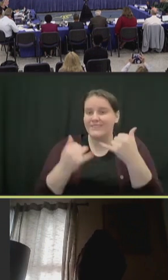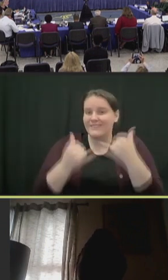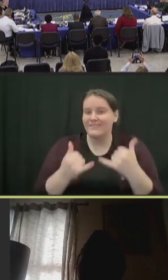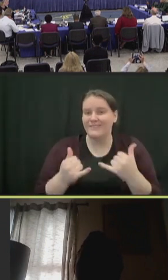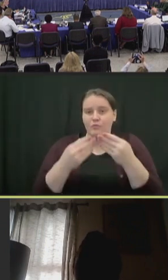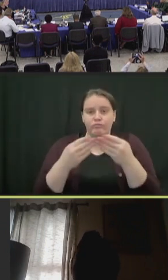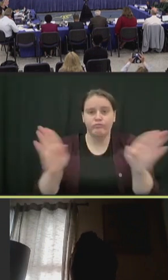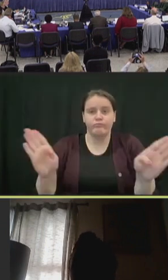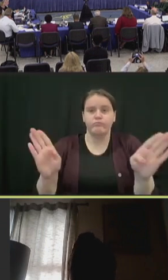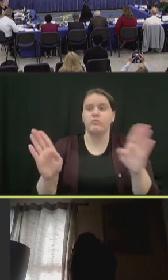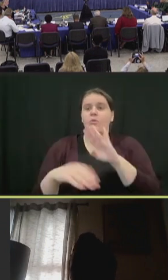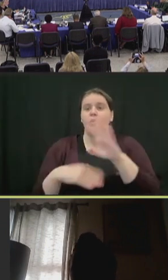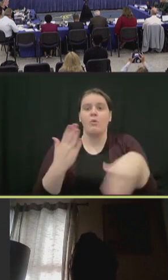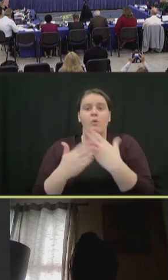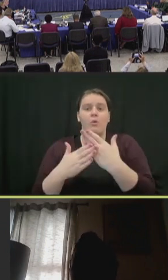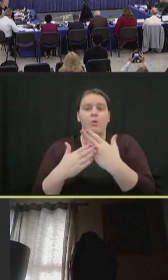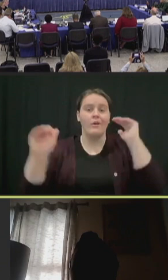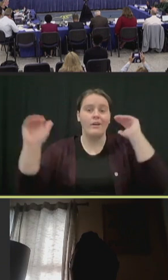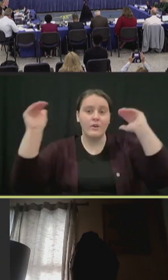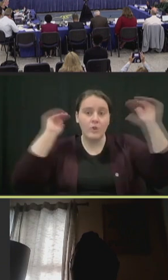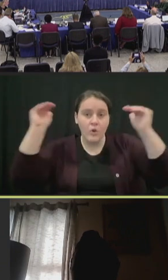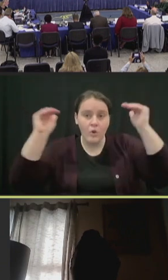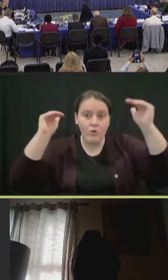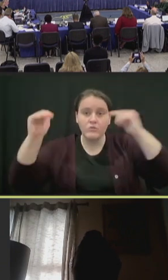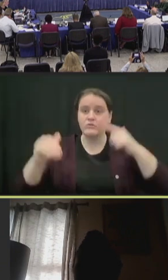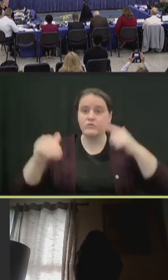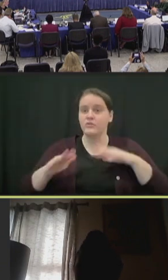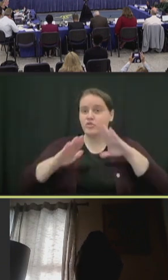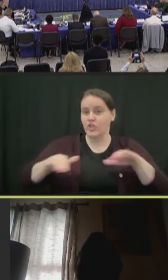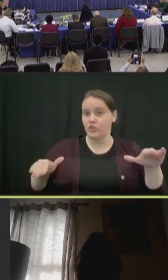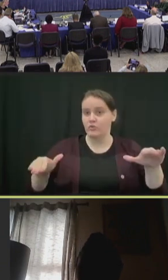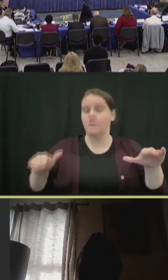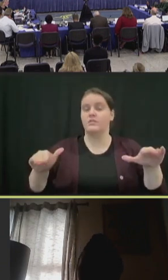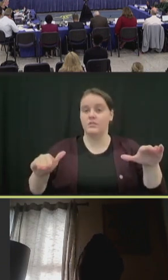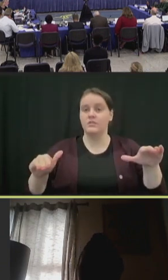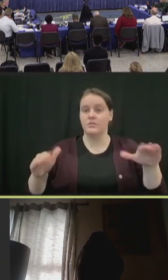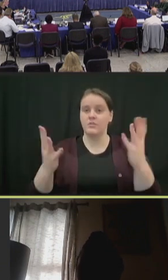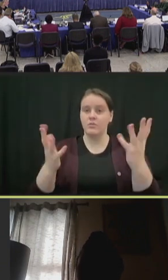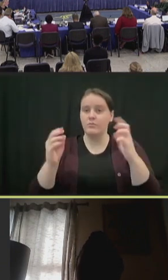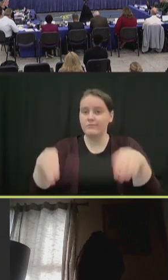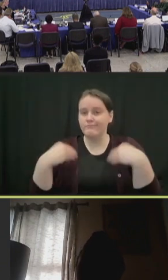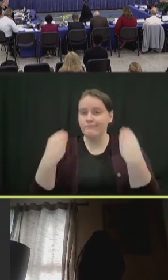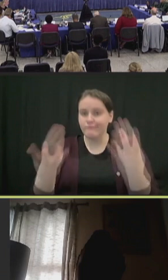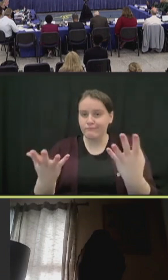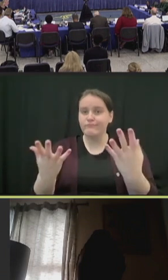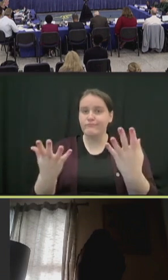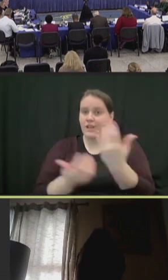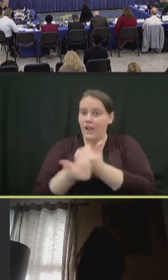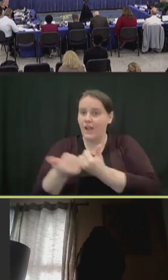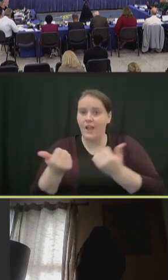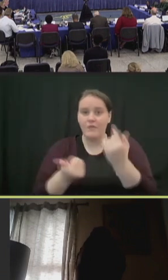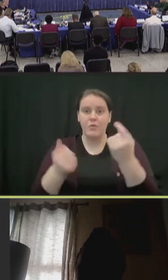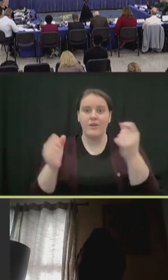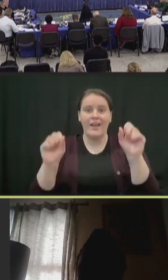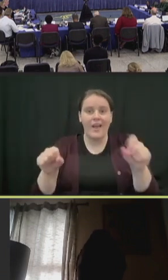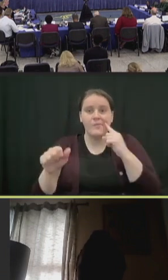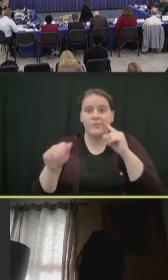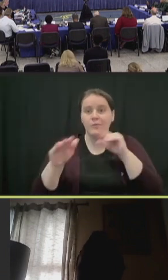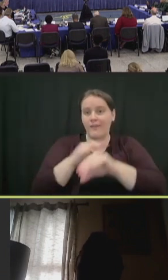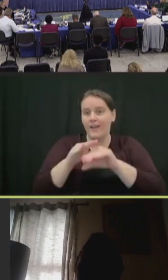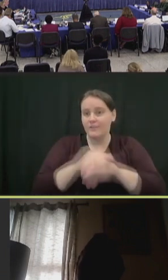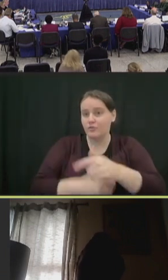adults and children to ensure that everyone is able to get access to vaccines. SEAHEC